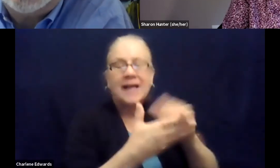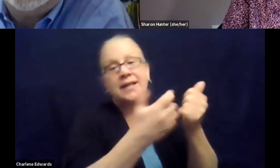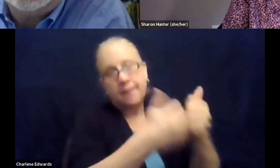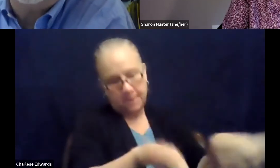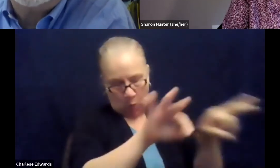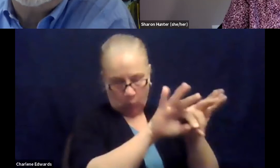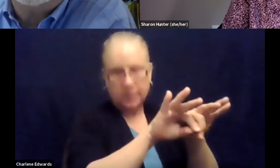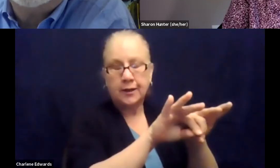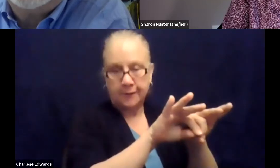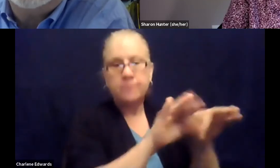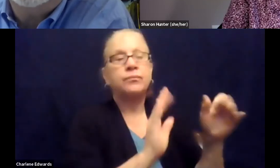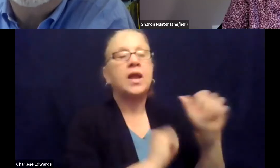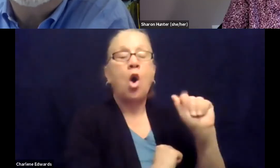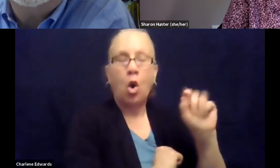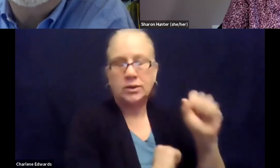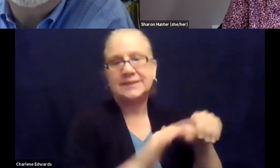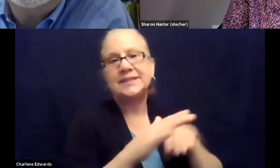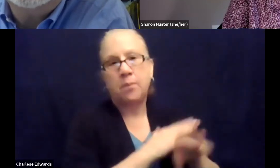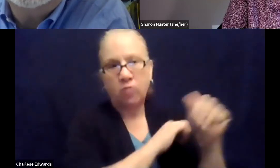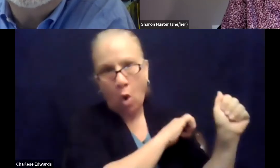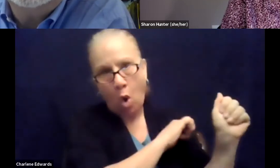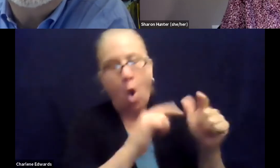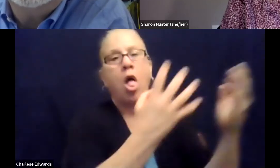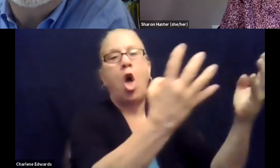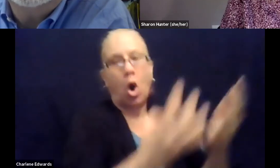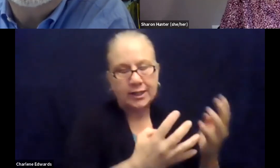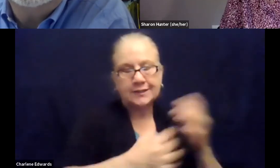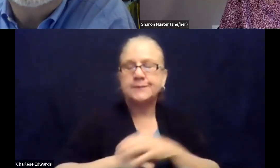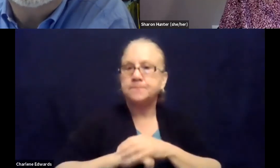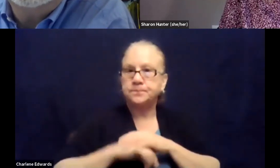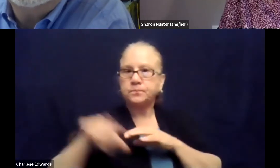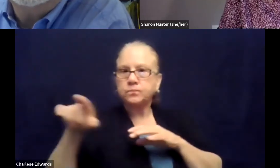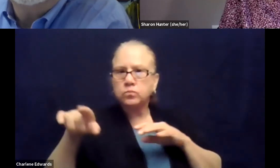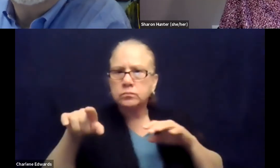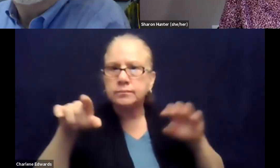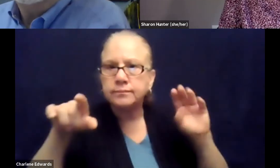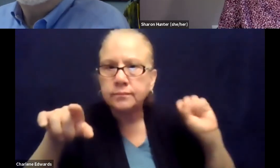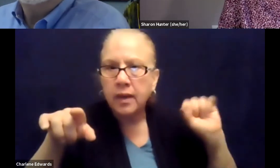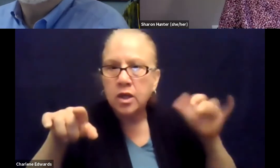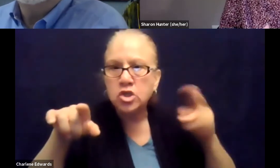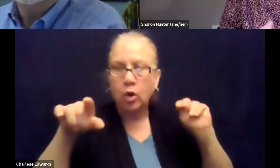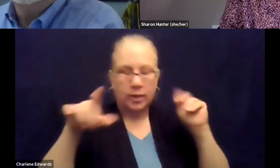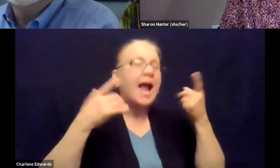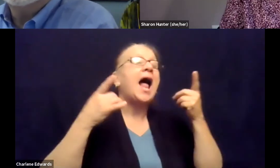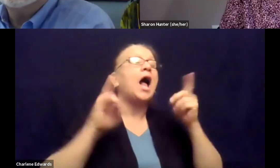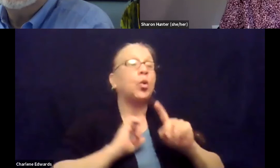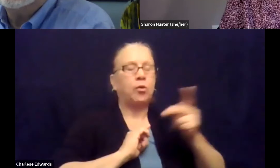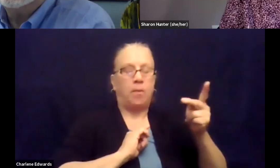making the arts accessible to people. -- I agree. It's not something that you